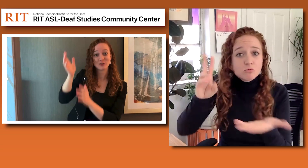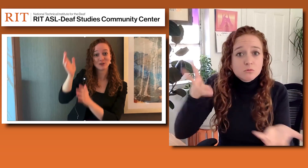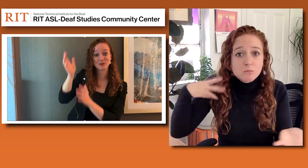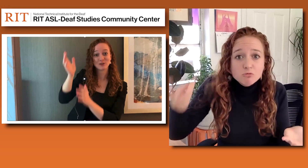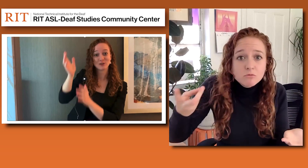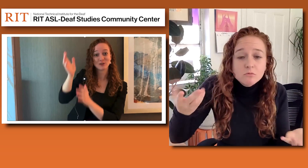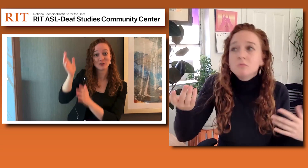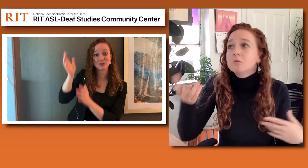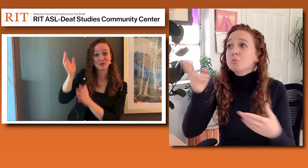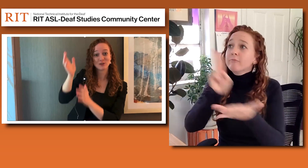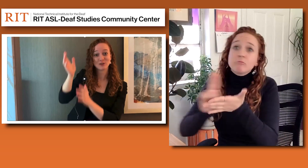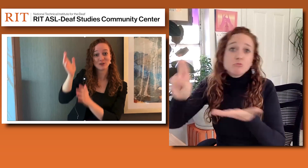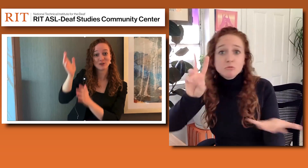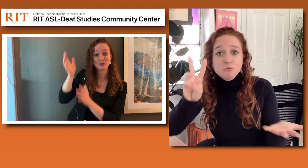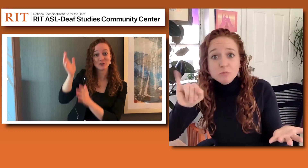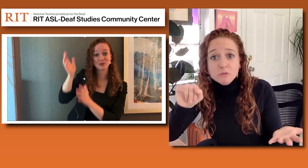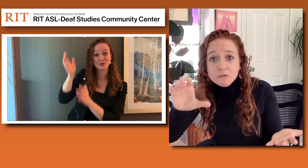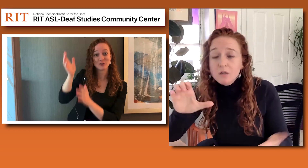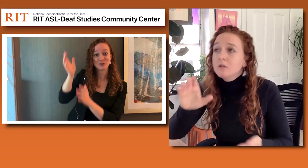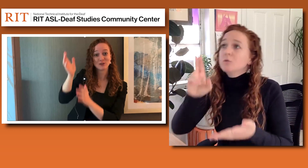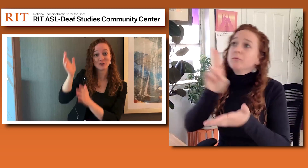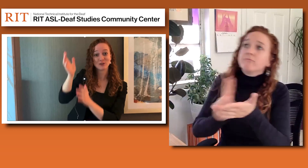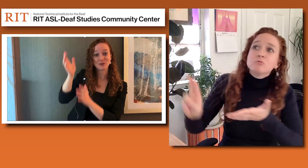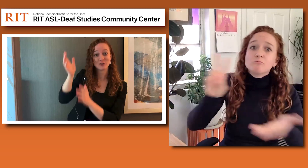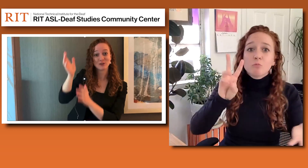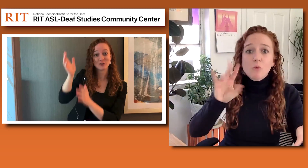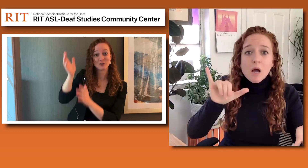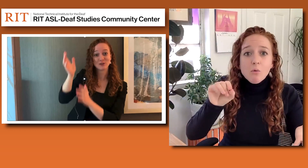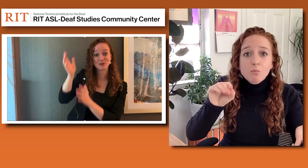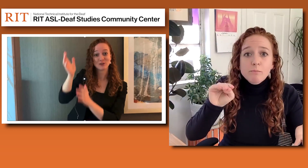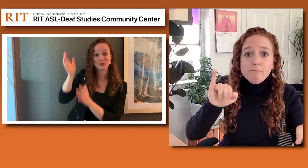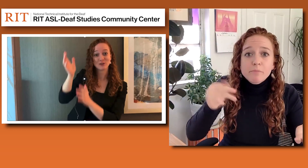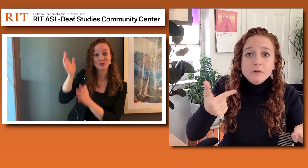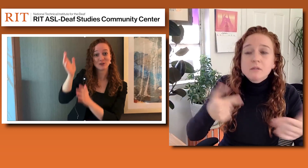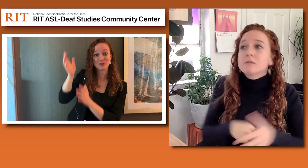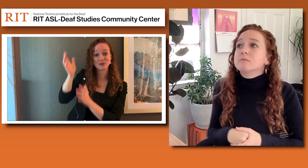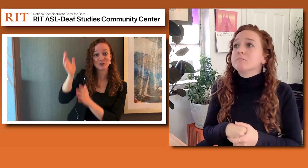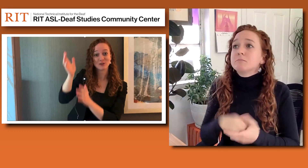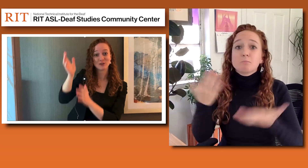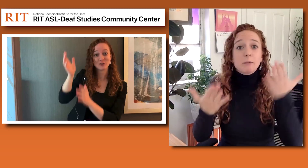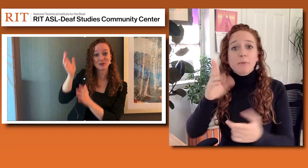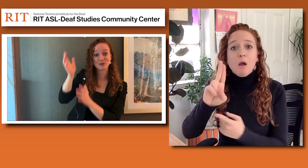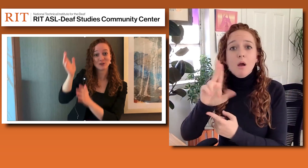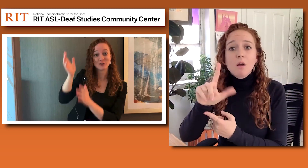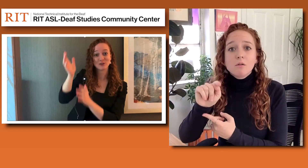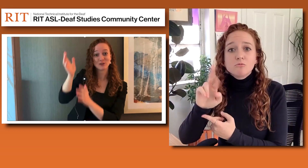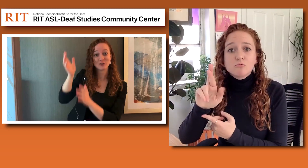or maybe, you know, universal this or that maybe."